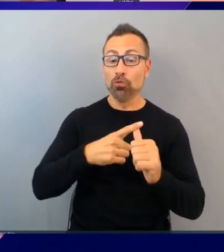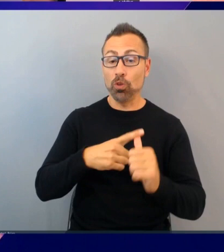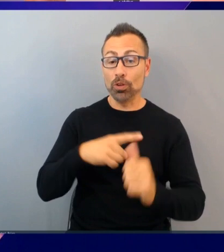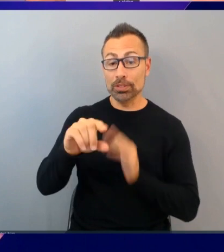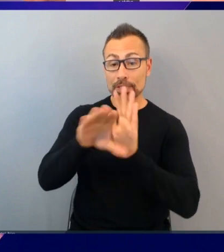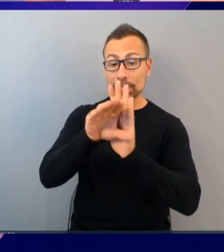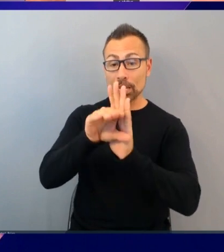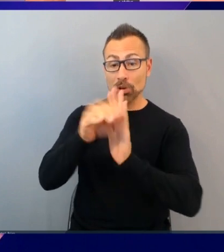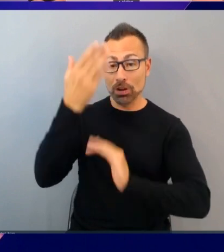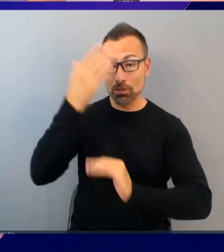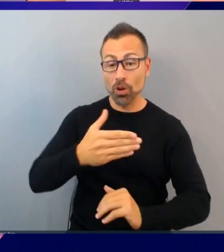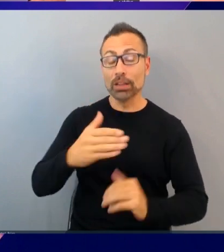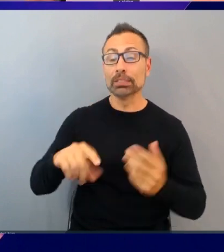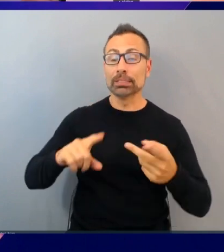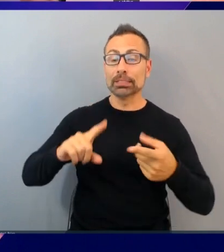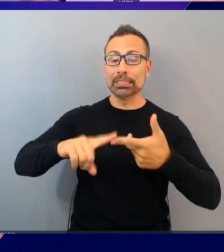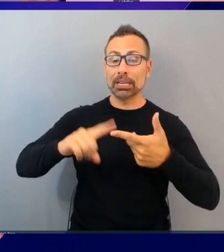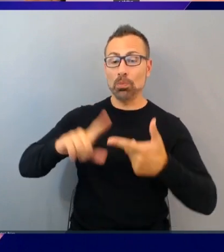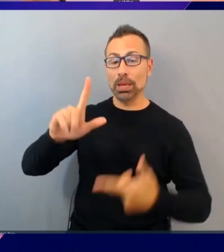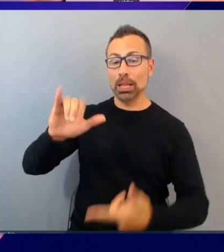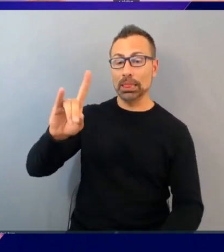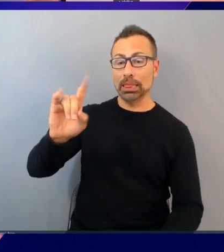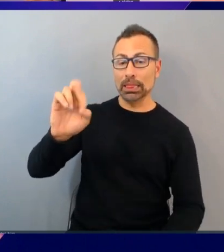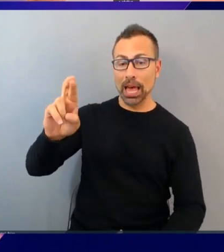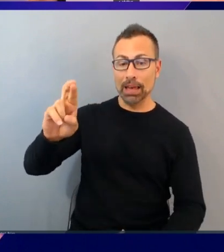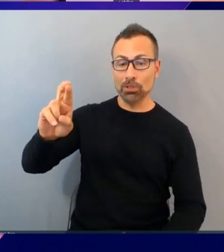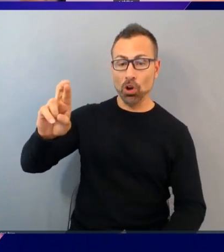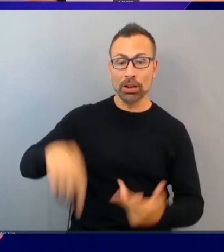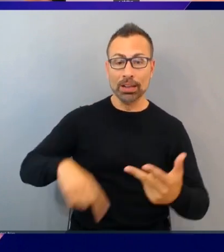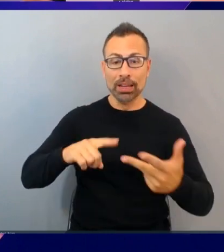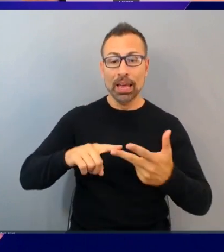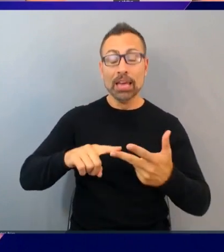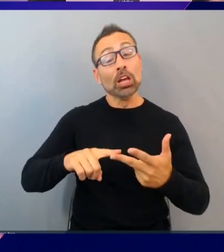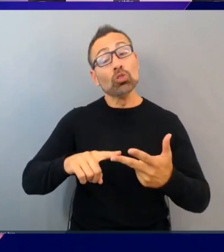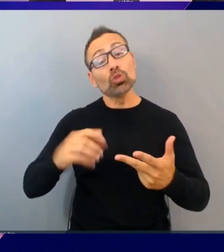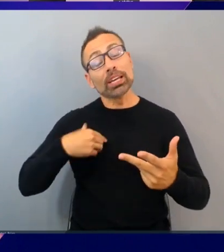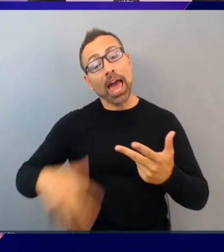And then you can go to a two-camera sensor on the front, which enables stereo sensing.